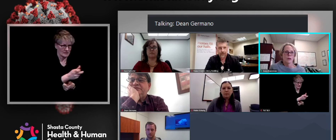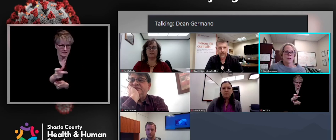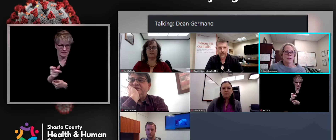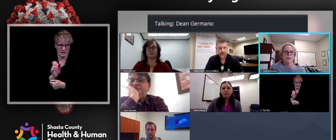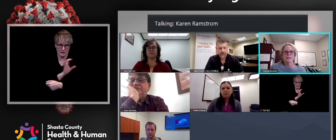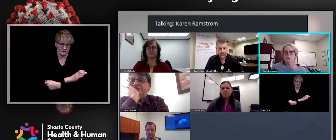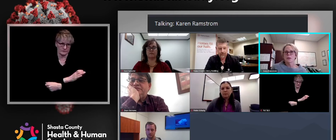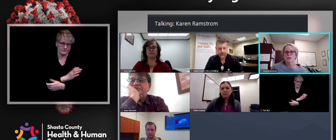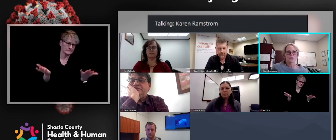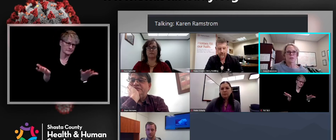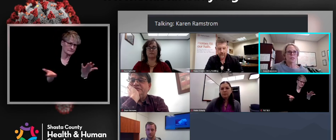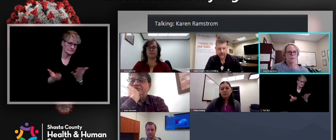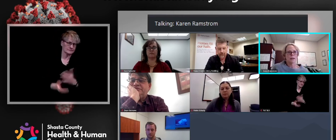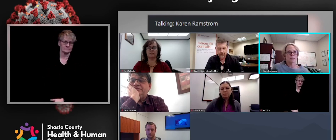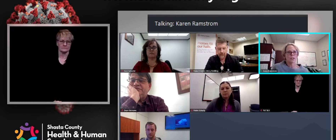Yeah, Dean. So we just received a message